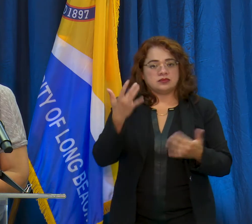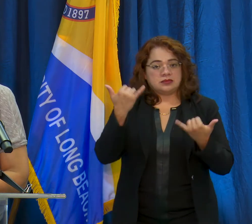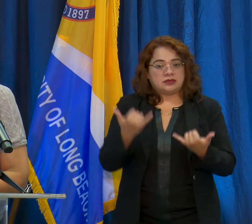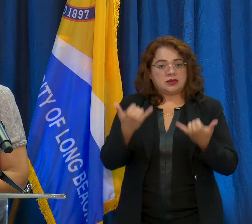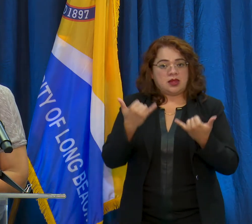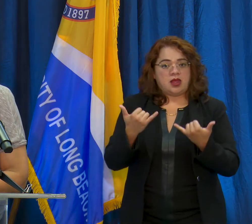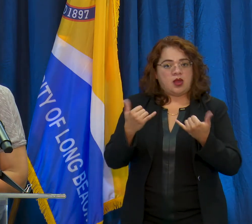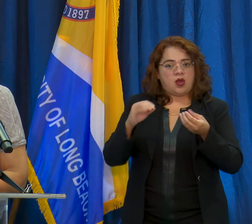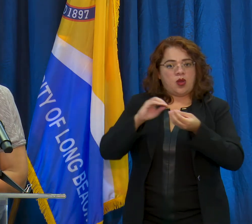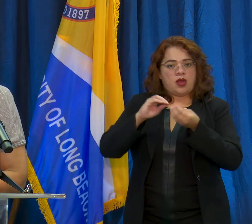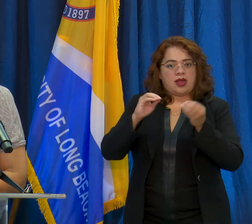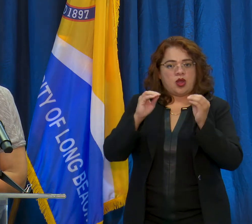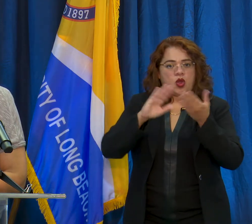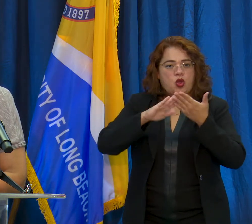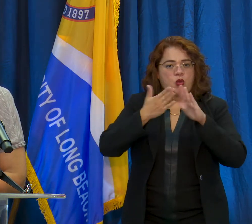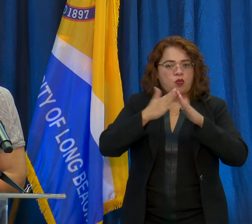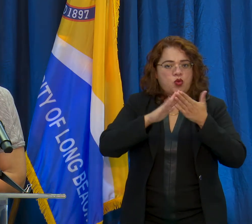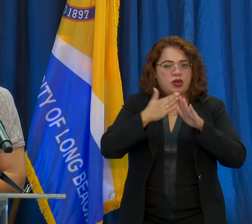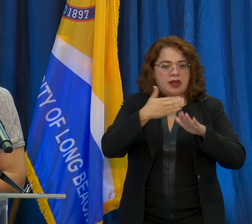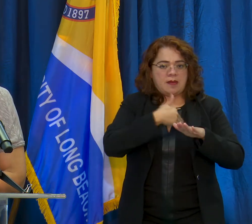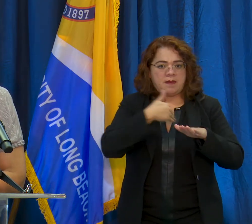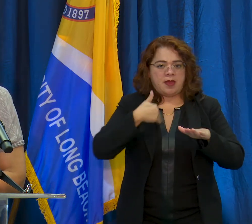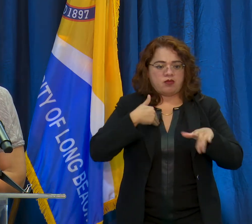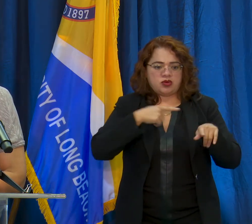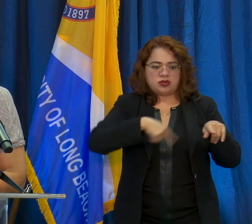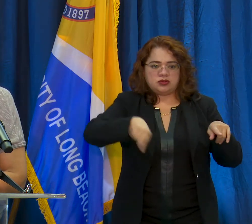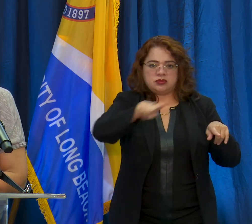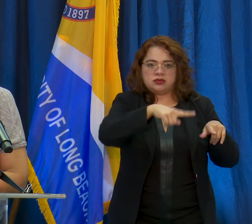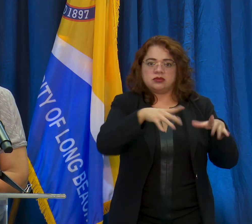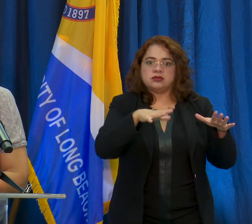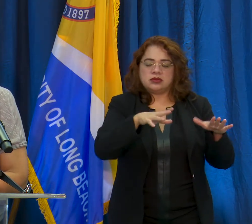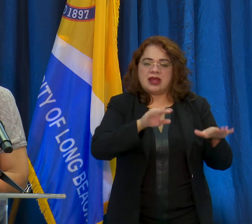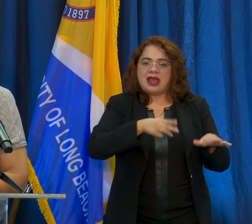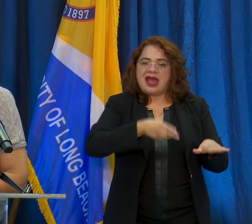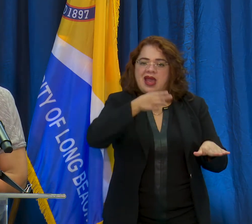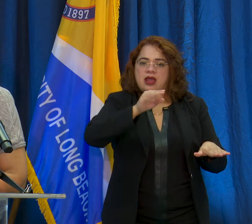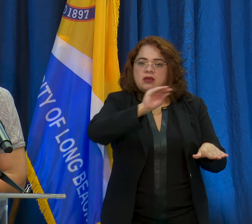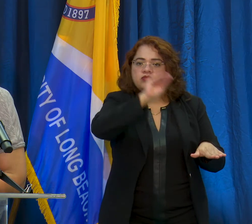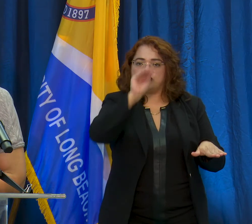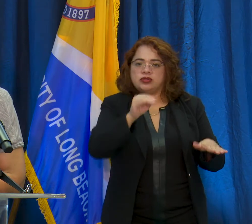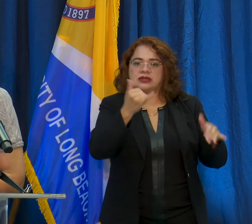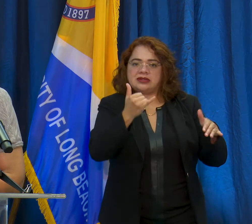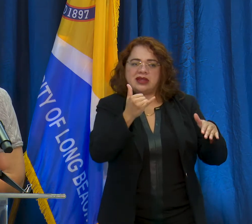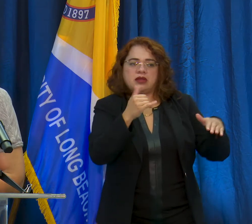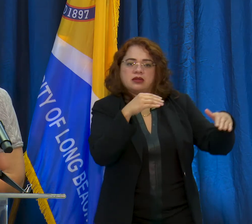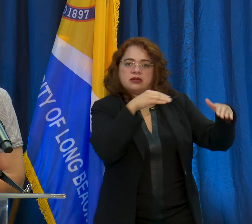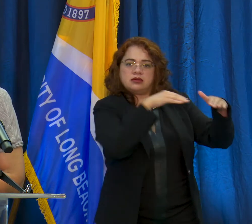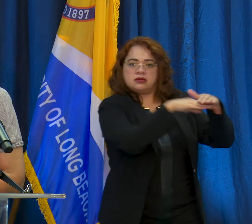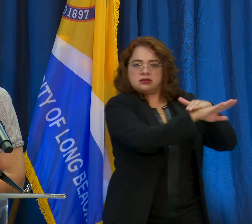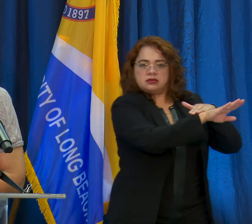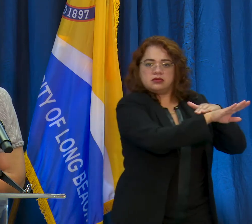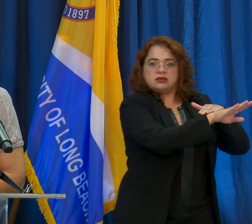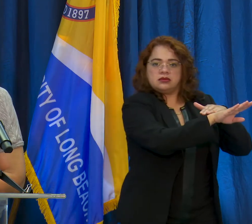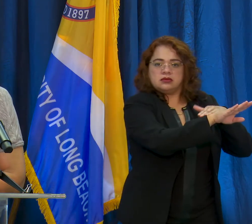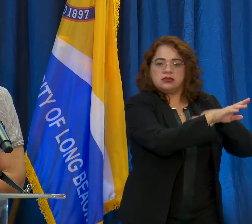community members who are hospitalized, or there are a higher proportion of those who are hospitalized and those who